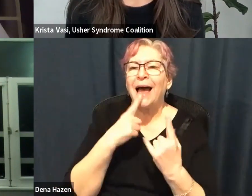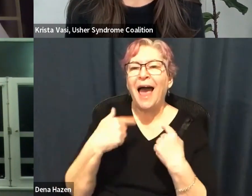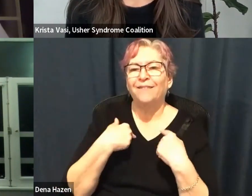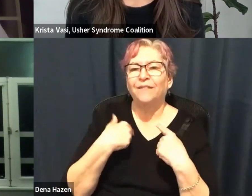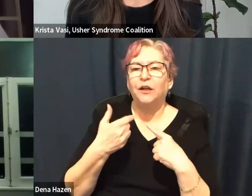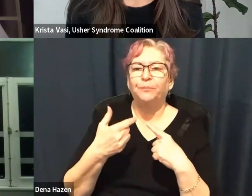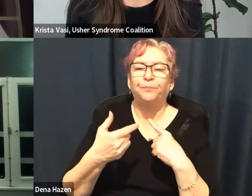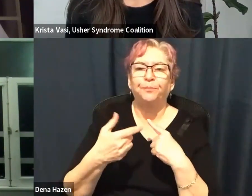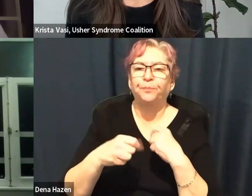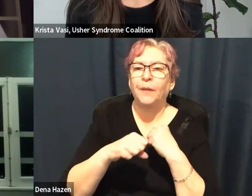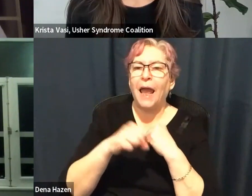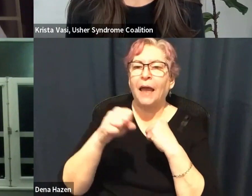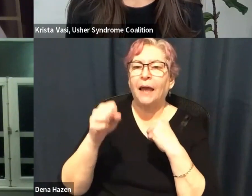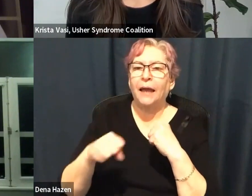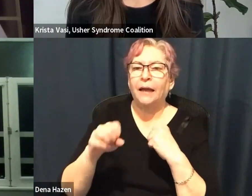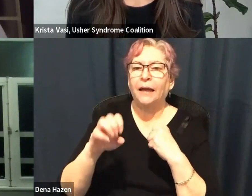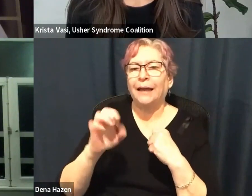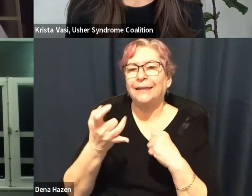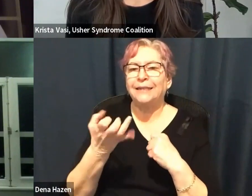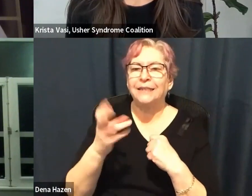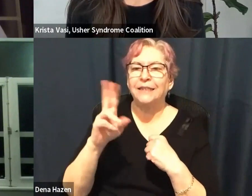so that patients who have already been treated